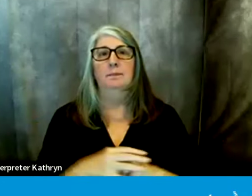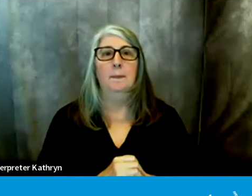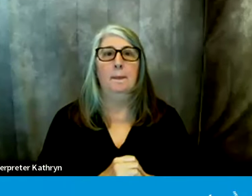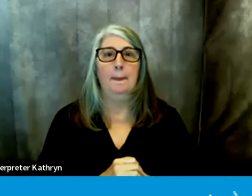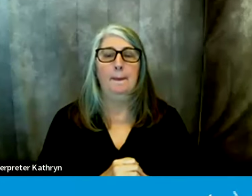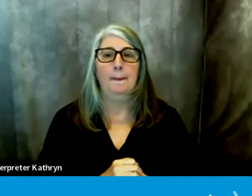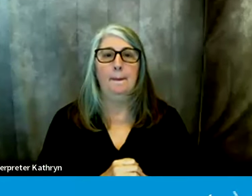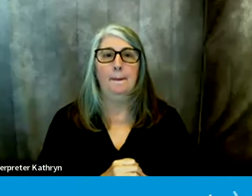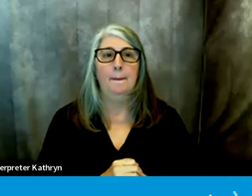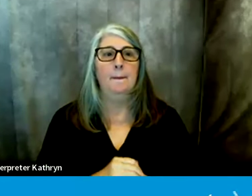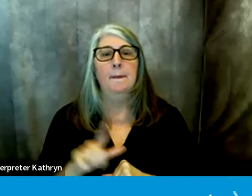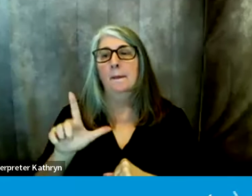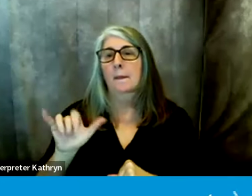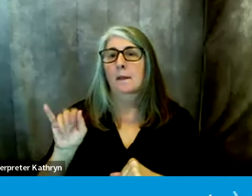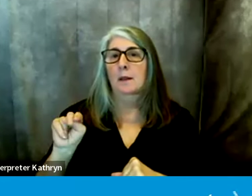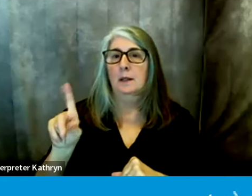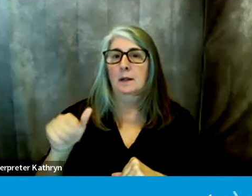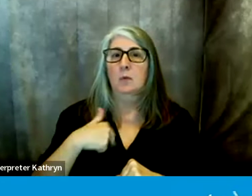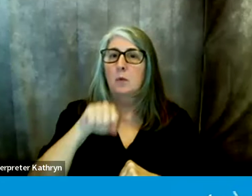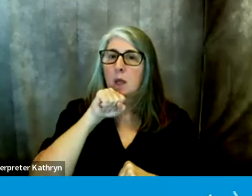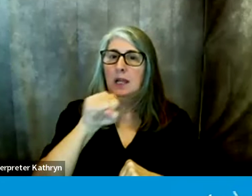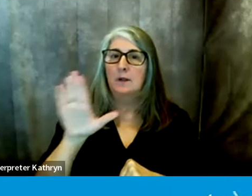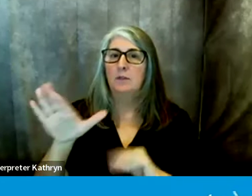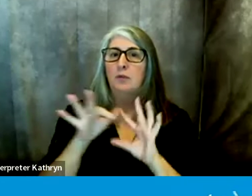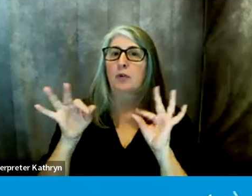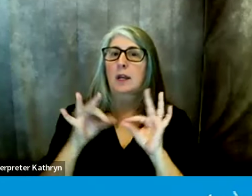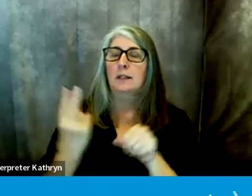I love your phrasing of using